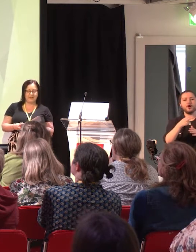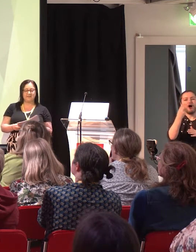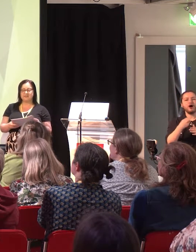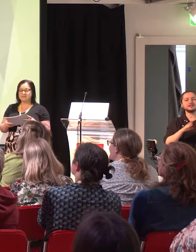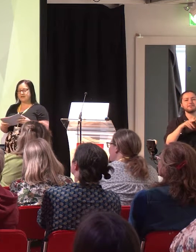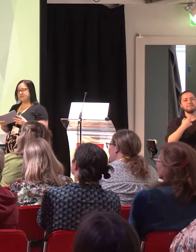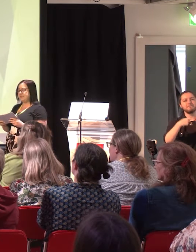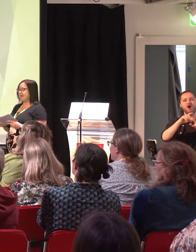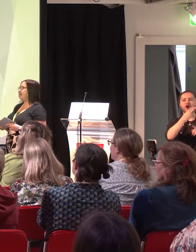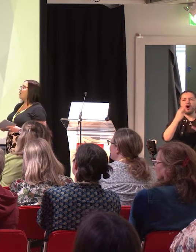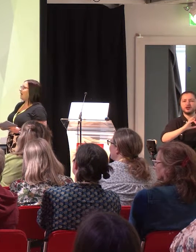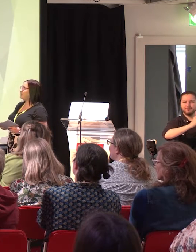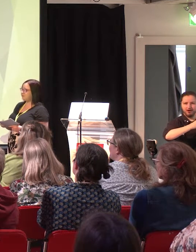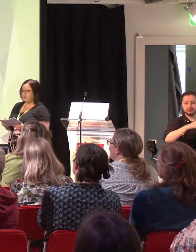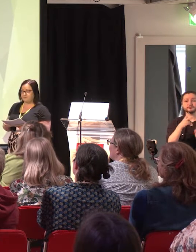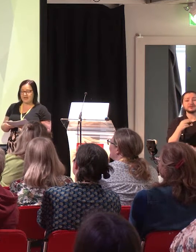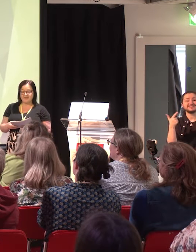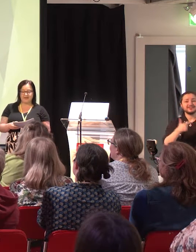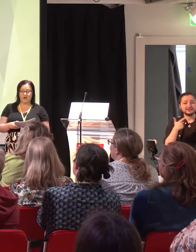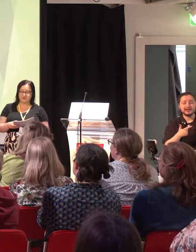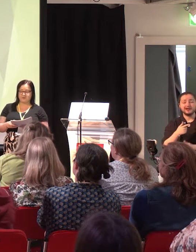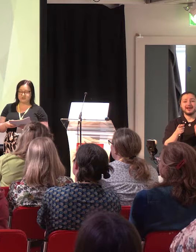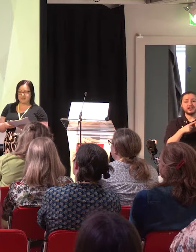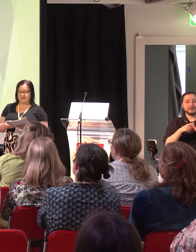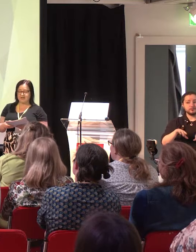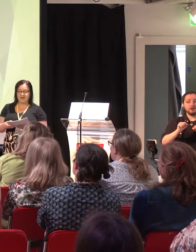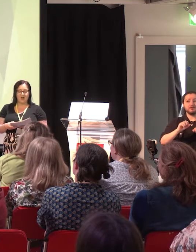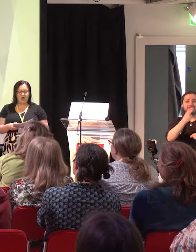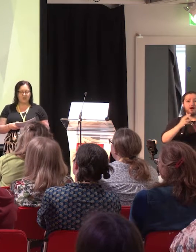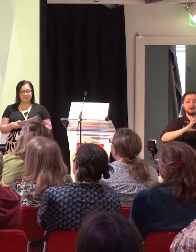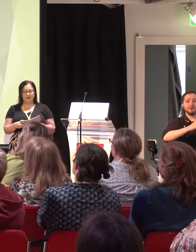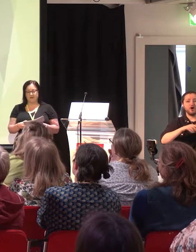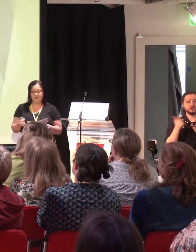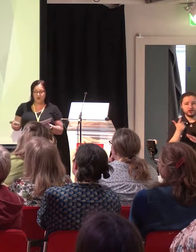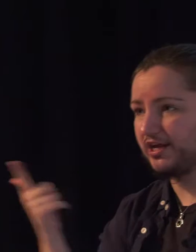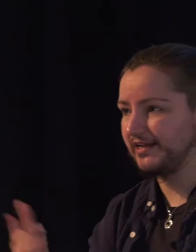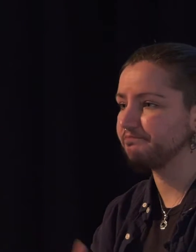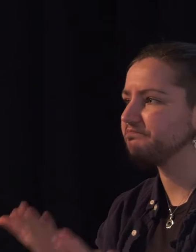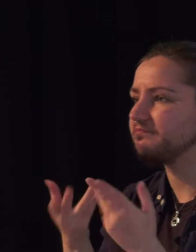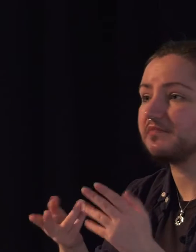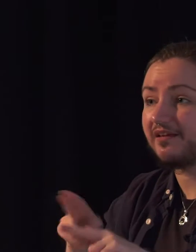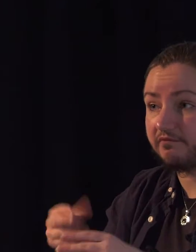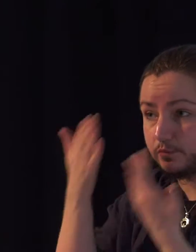In 2017, Ashmount began their Artsmark journey. Artsmark, if you're not aware, empowers teachers